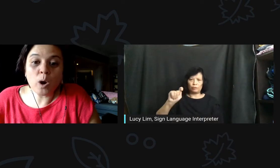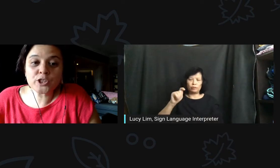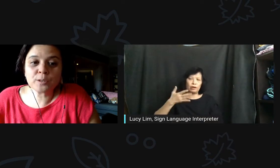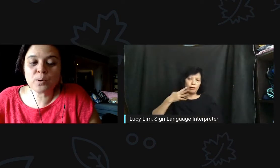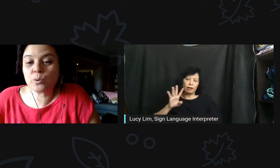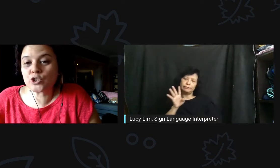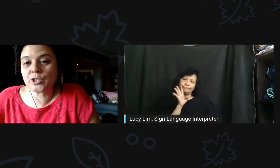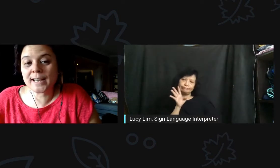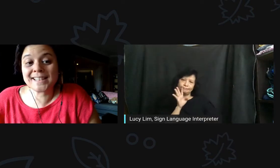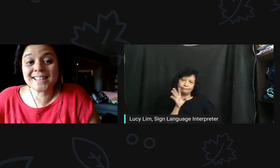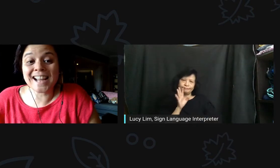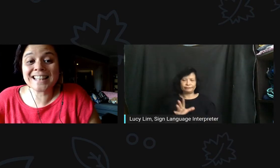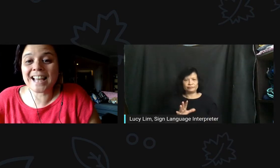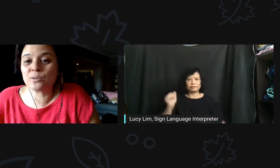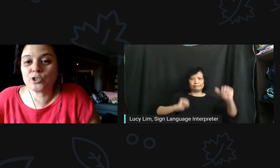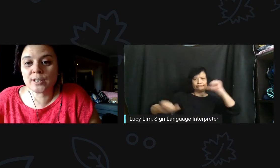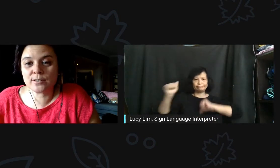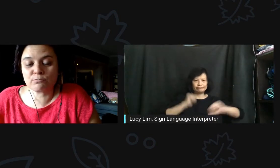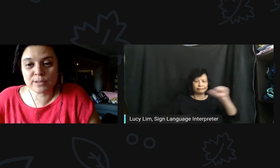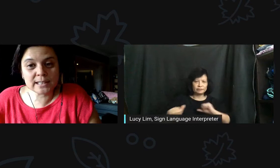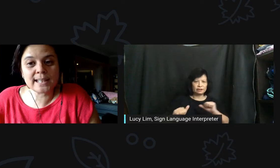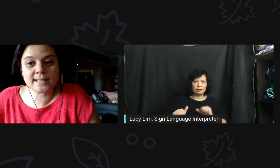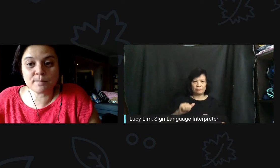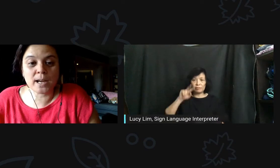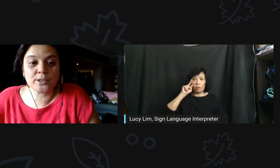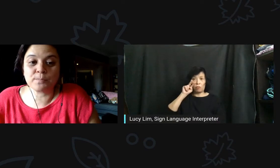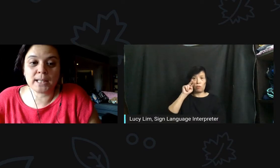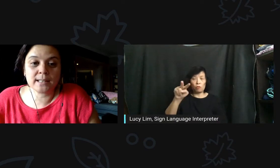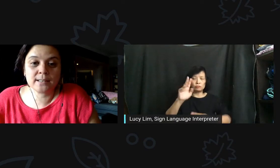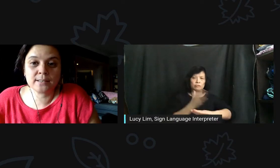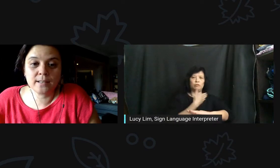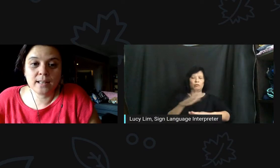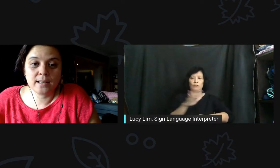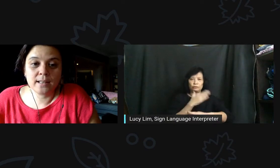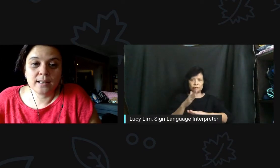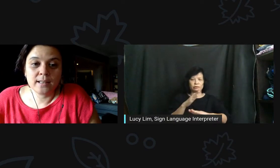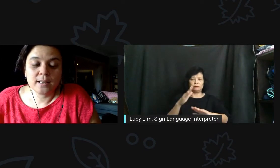watching poetry in sign languages really inspired me.